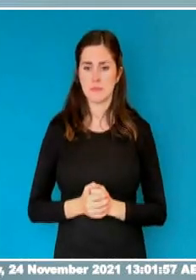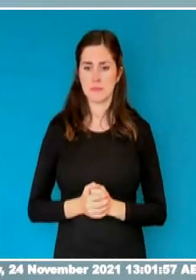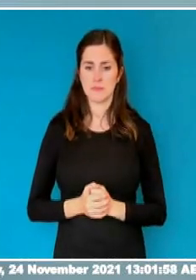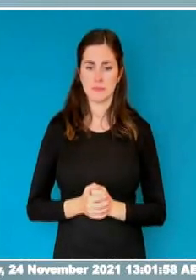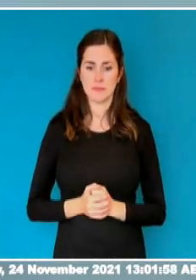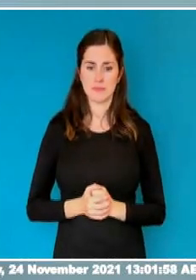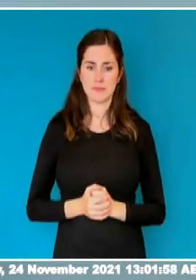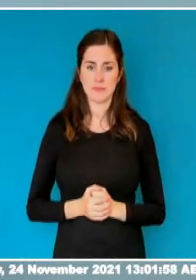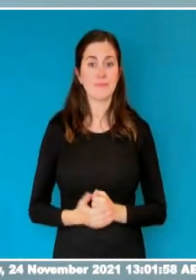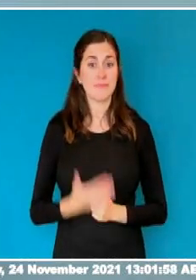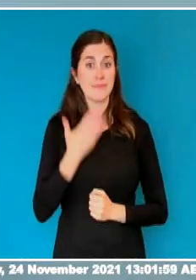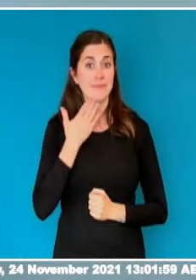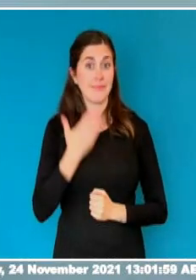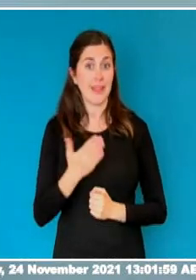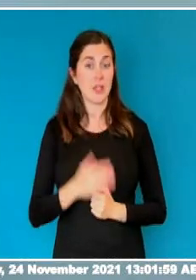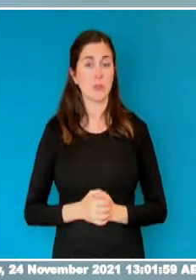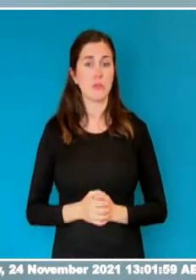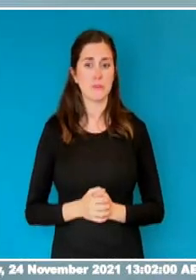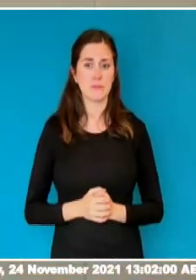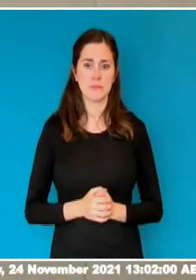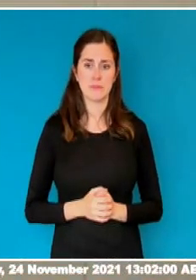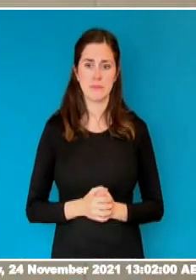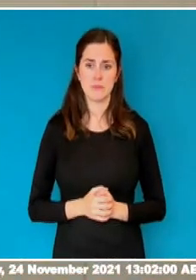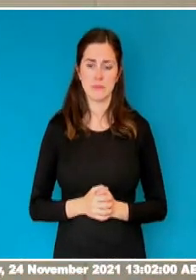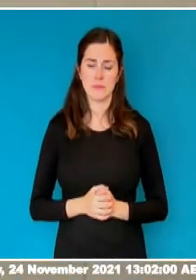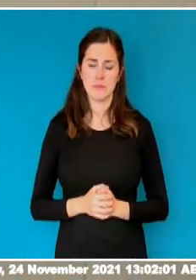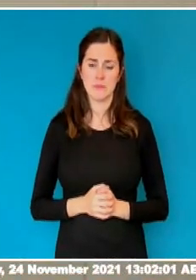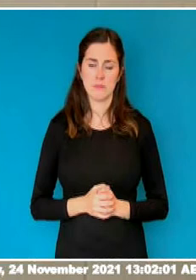Thank you, Commissioner. I probably build on largely some of the comments that have